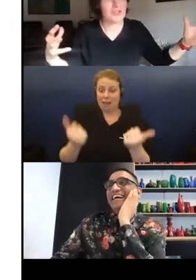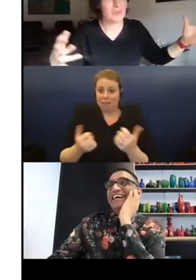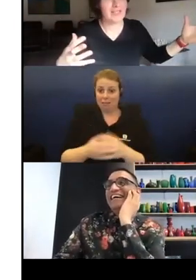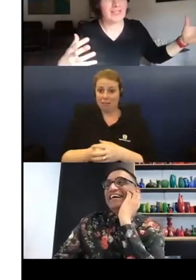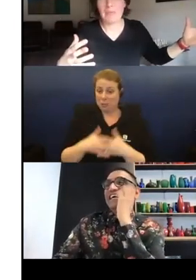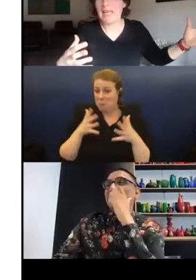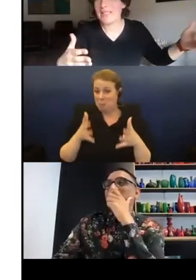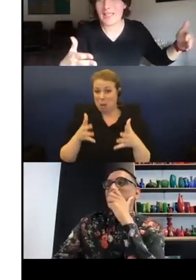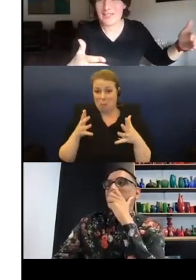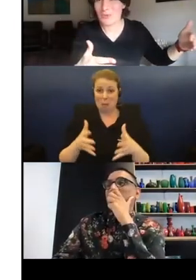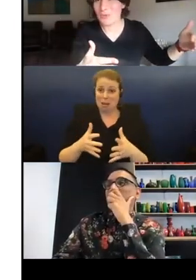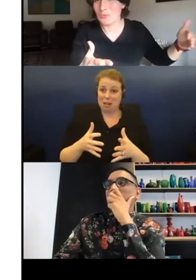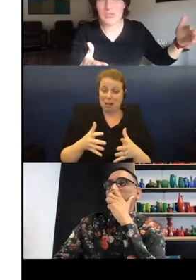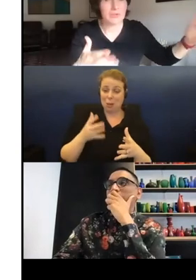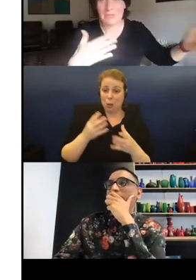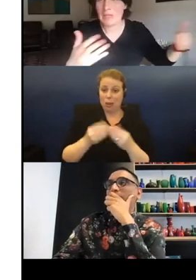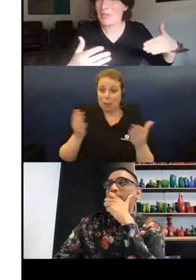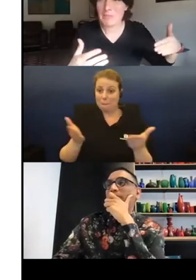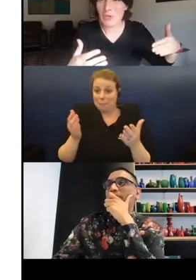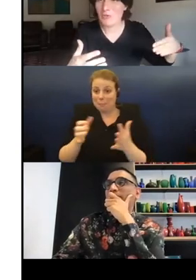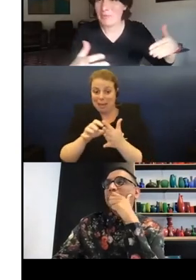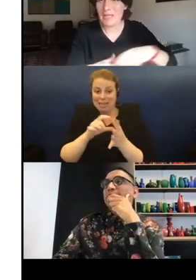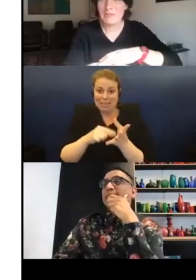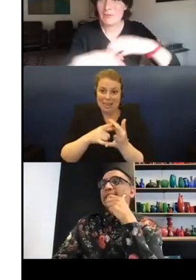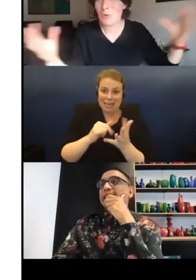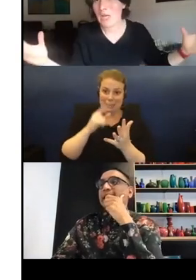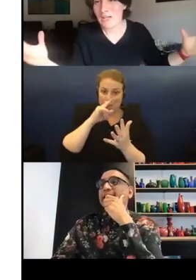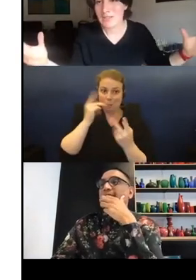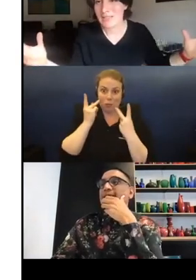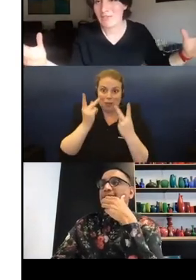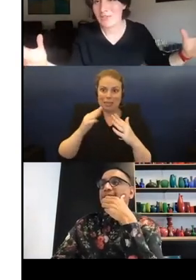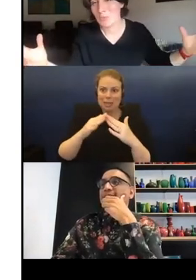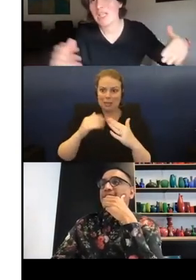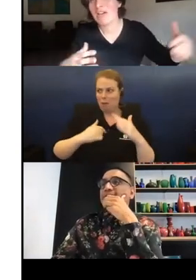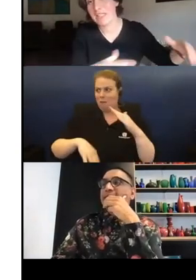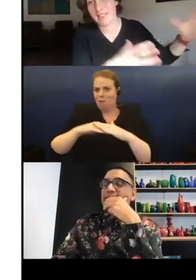the playdates or children people coming over my whole house discovered was covered at the time